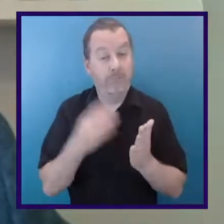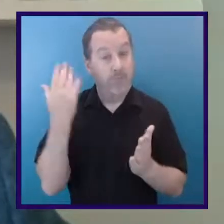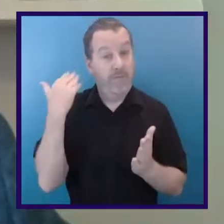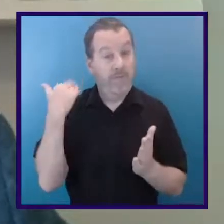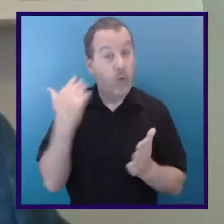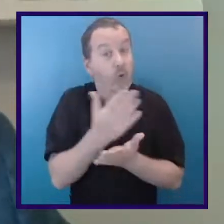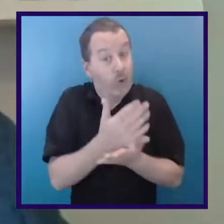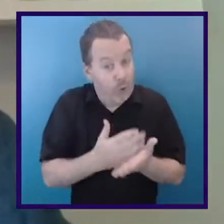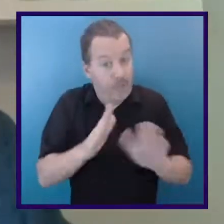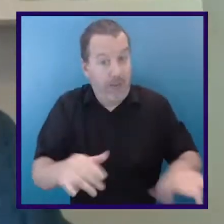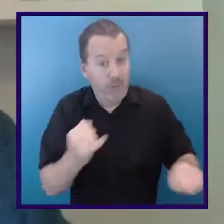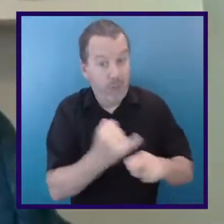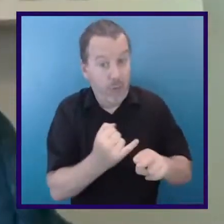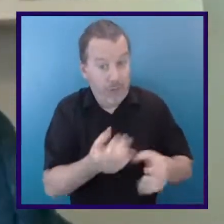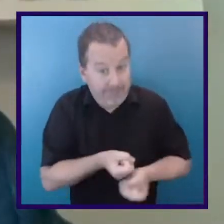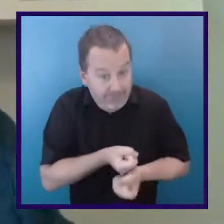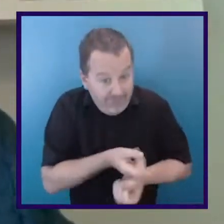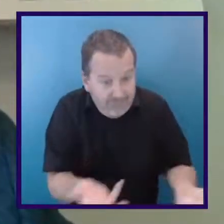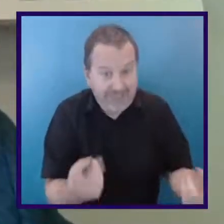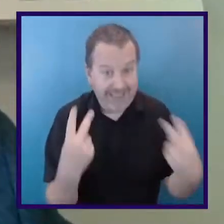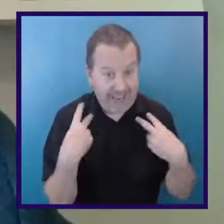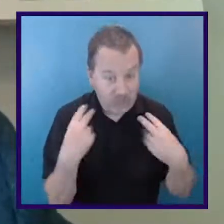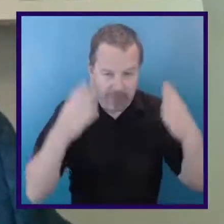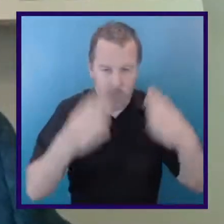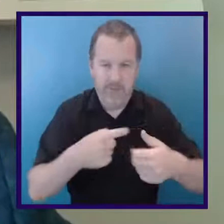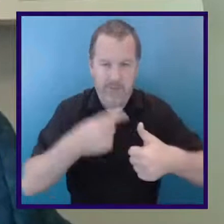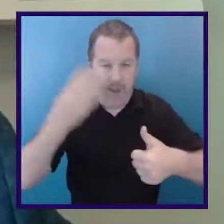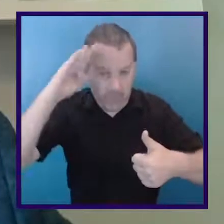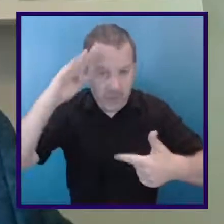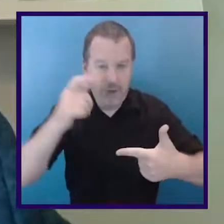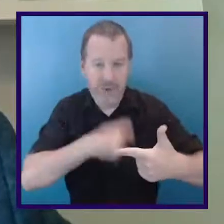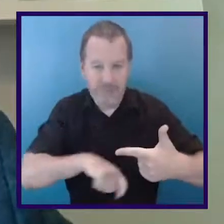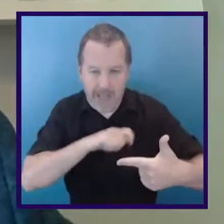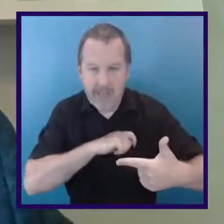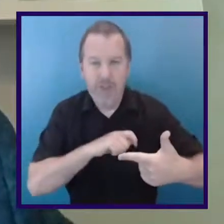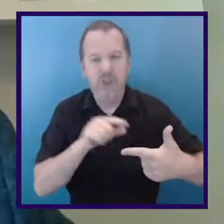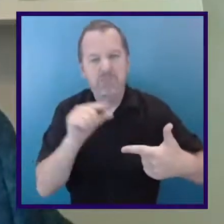teaching in some – and I stress some - primary schools, not all, and focused on Irish, Spanish,